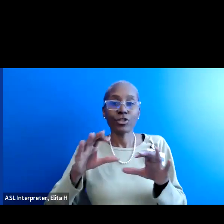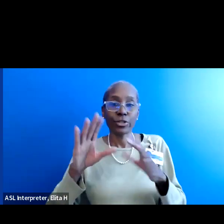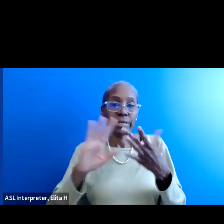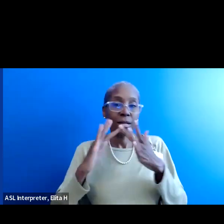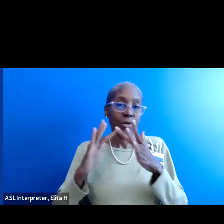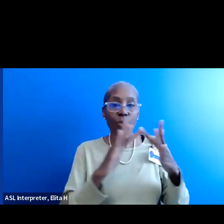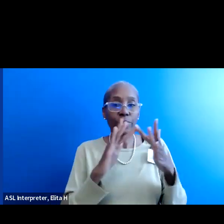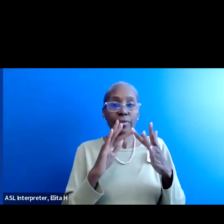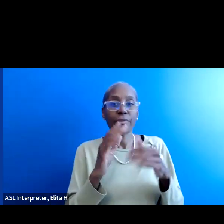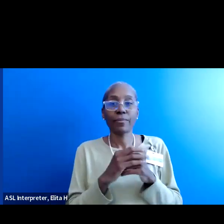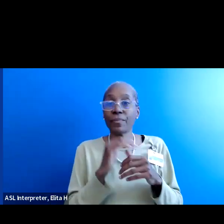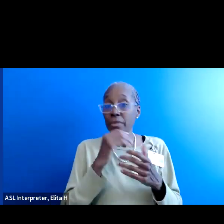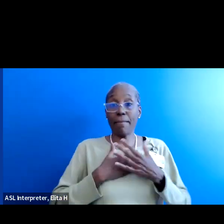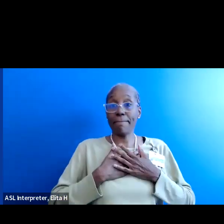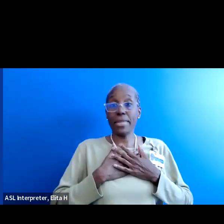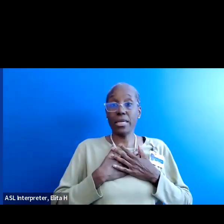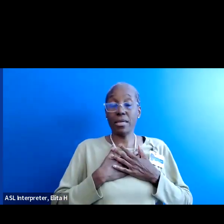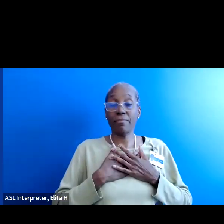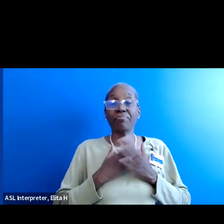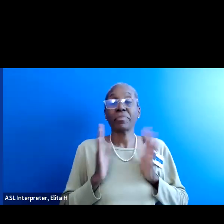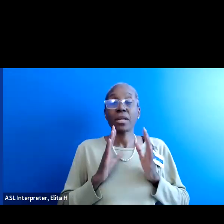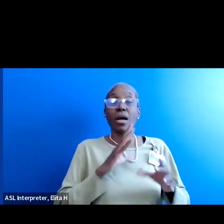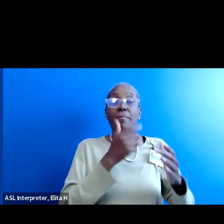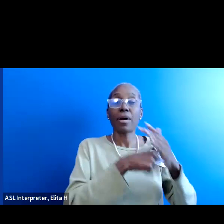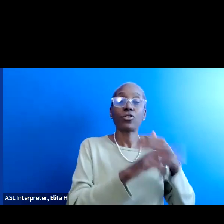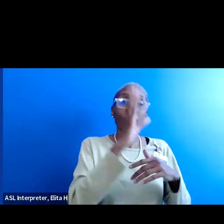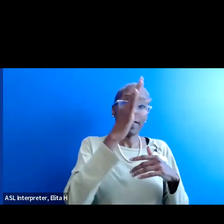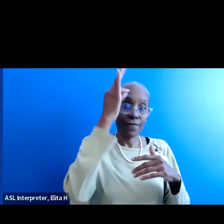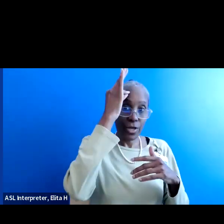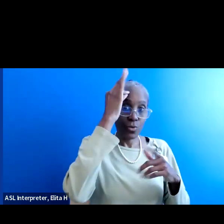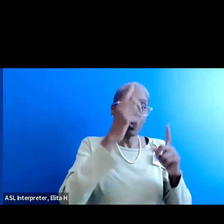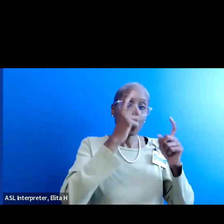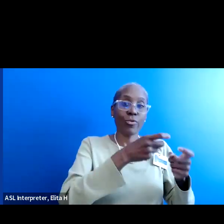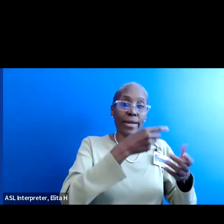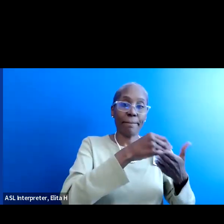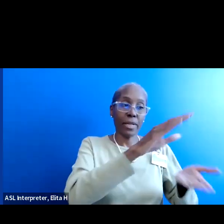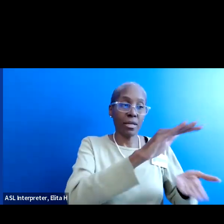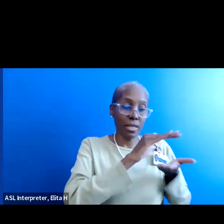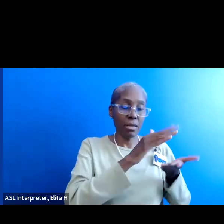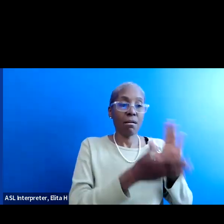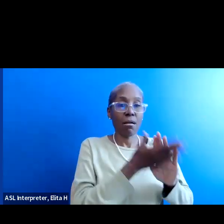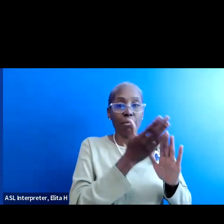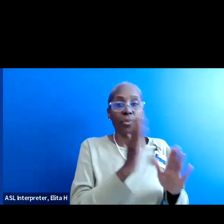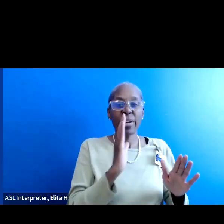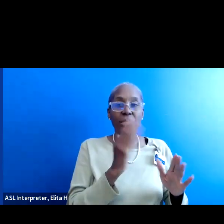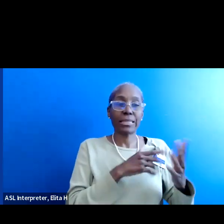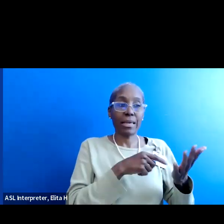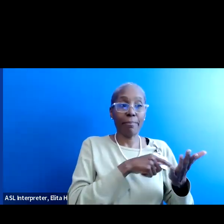So not myself because I'm part of a federal grant that pays for the resource